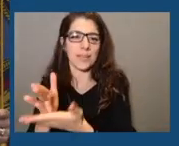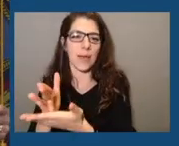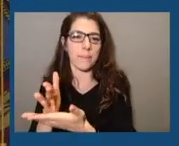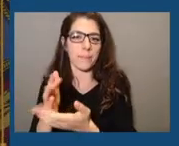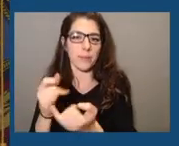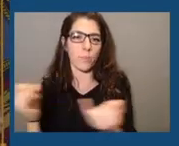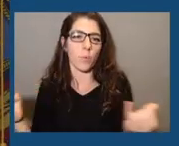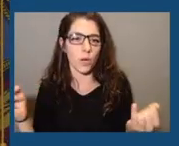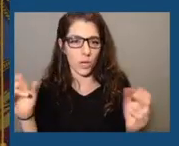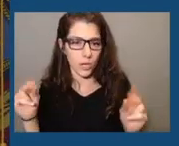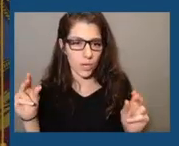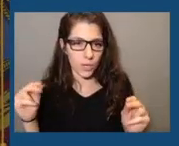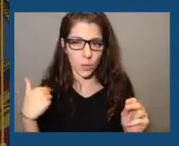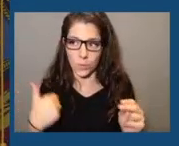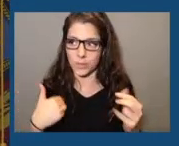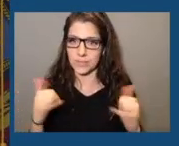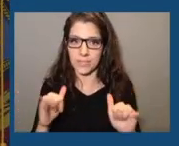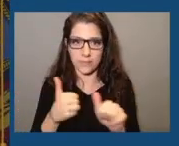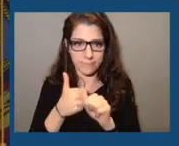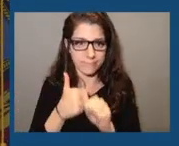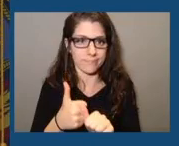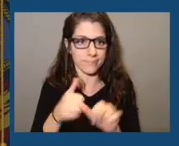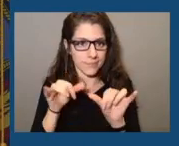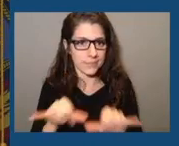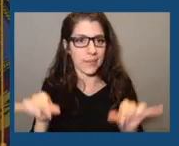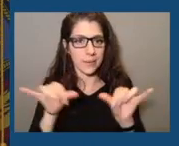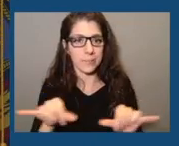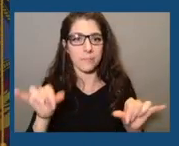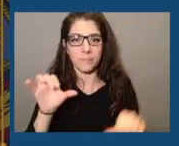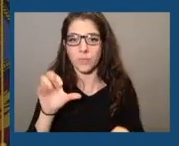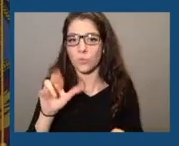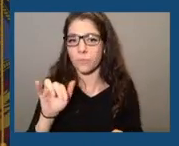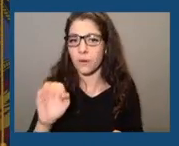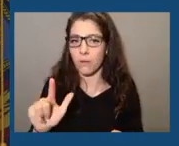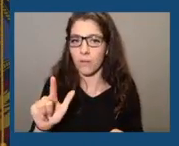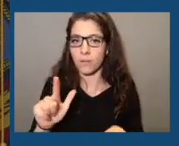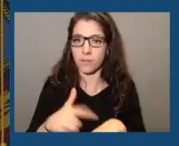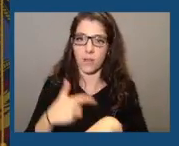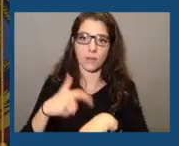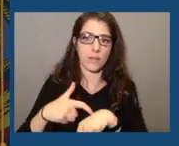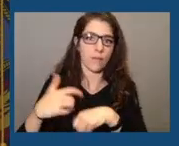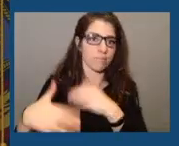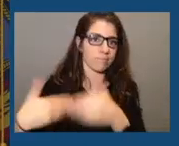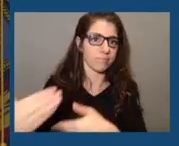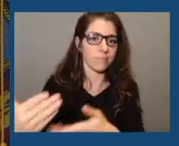because we're still tracking the same criminals long time overdue. It's happening and we're having a real effect.